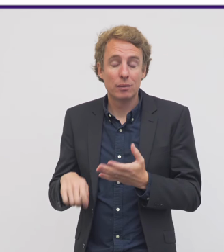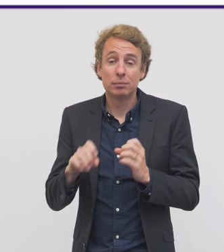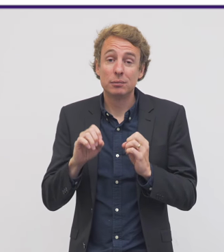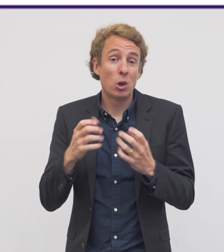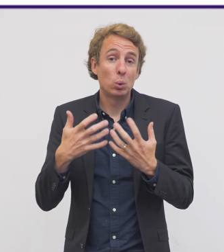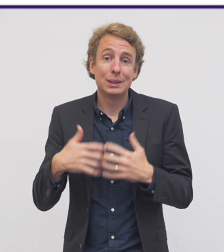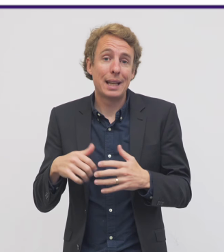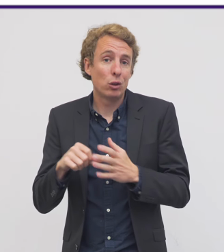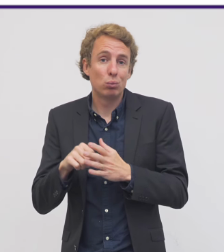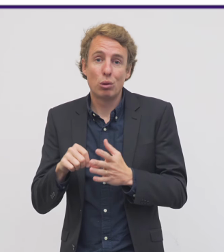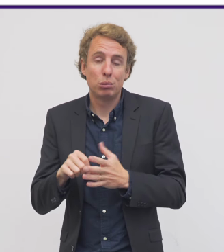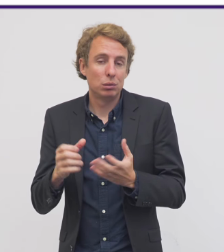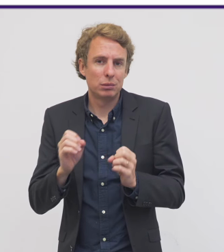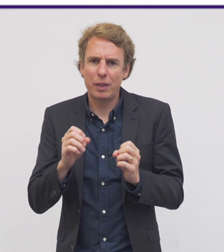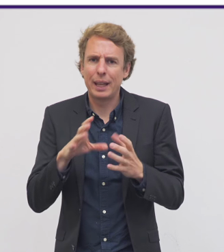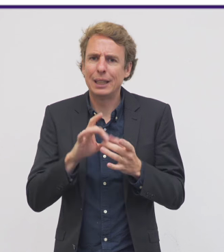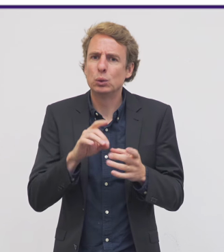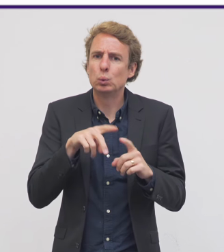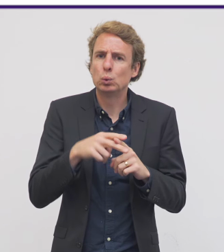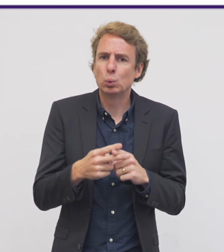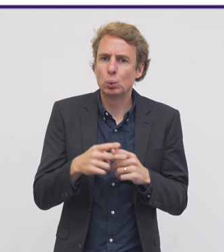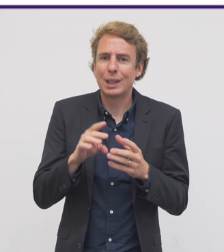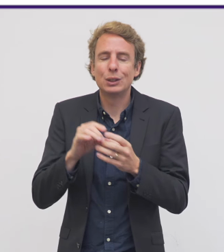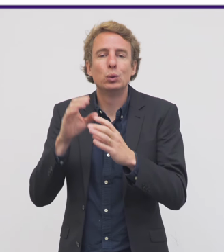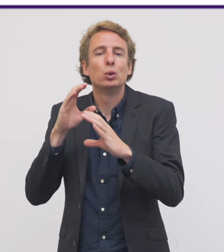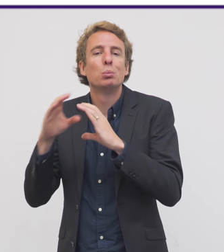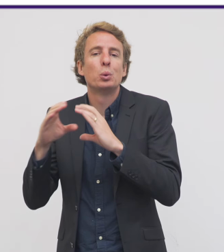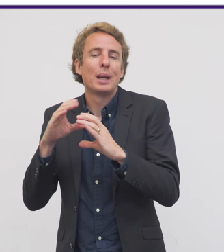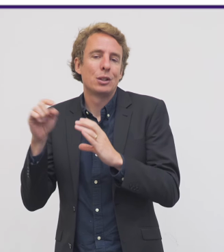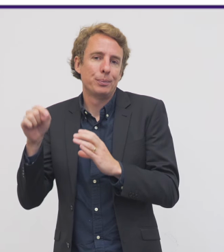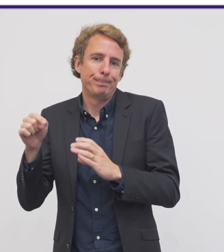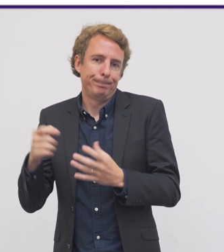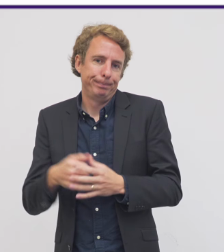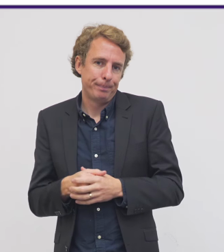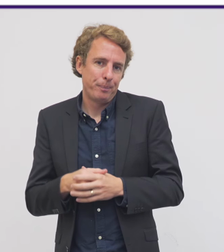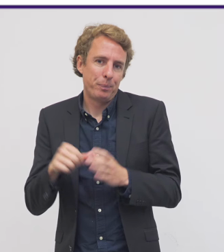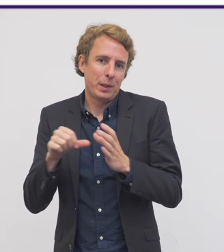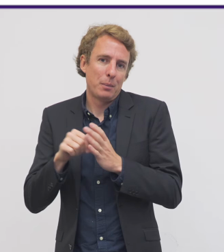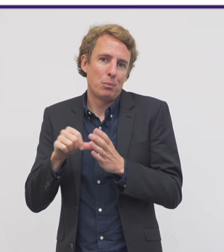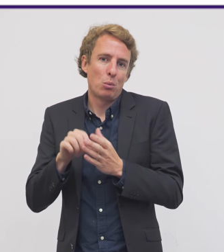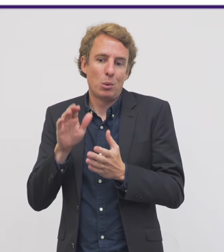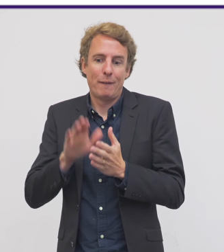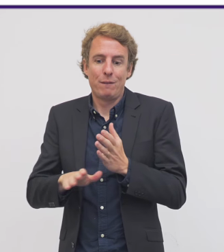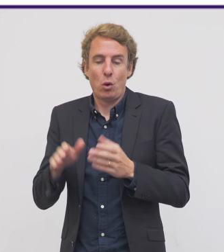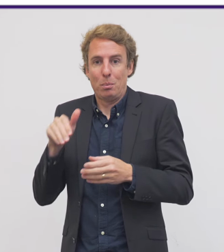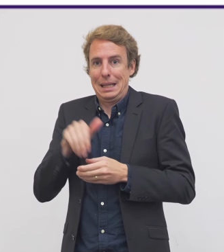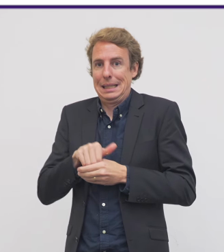They're not tooling. They're communication, the problems coming from inside of the organization.